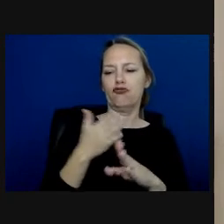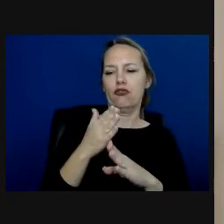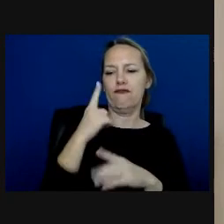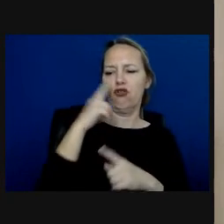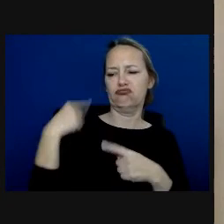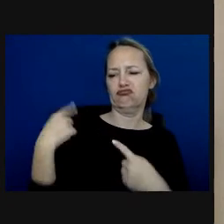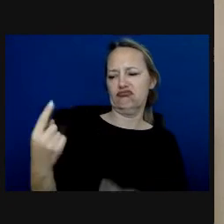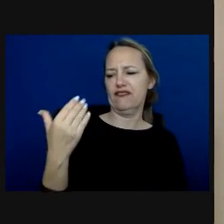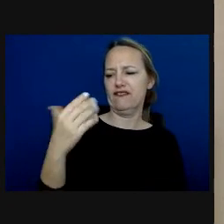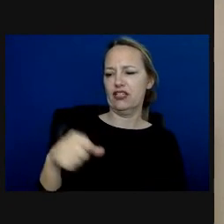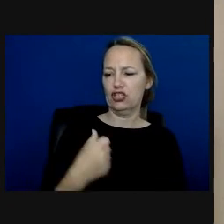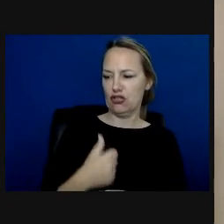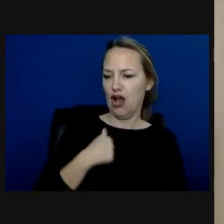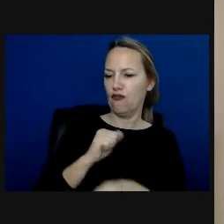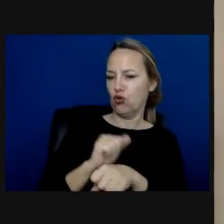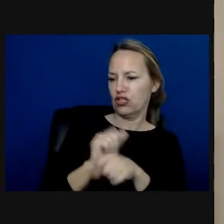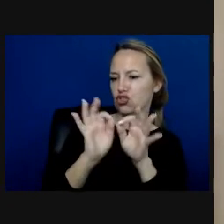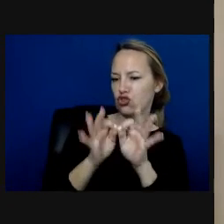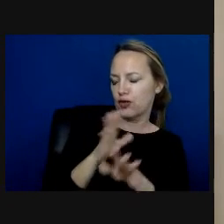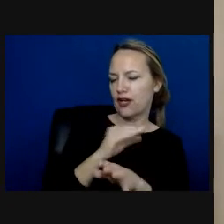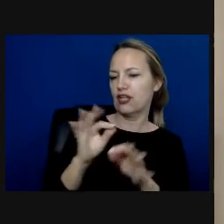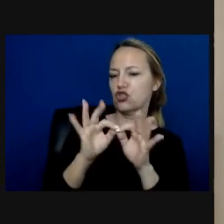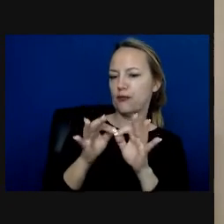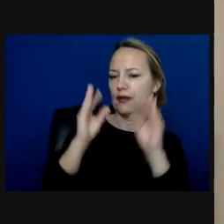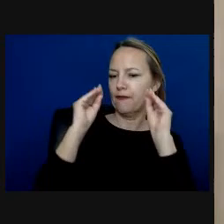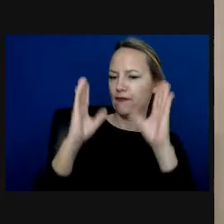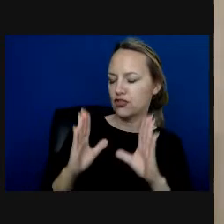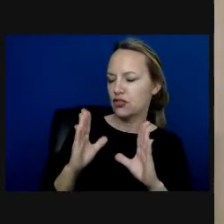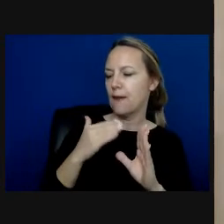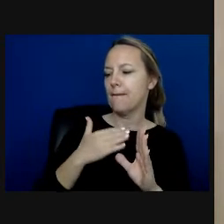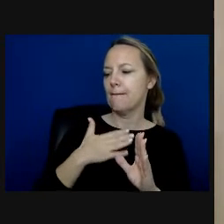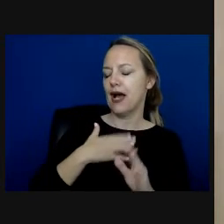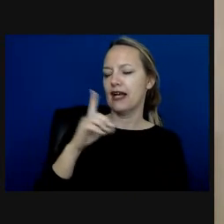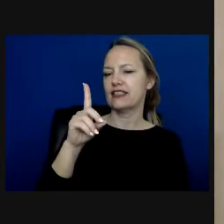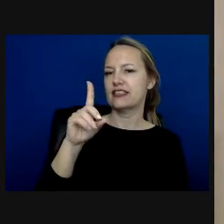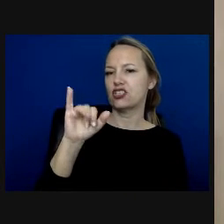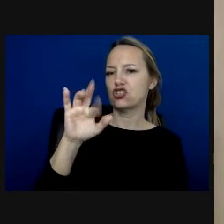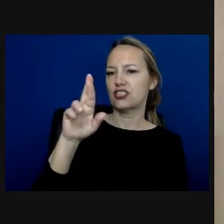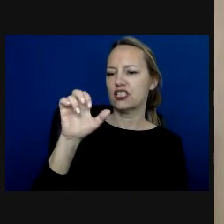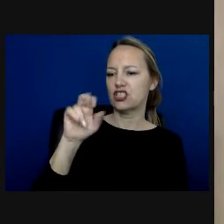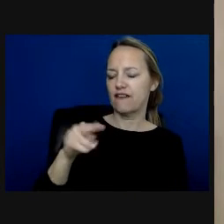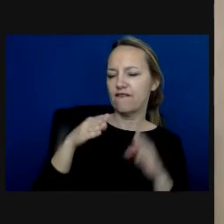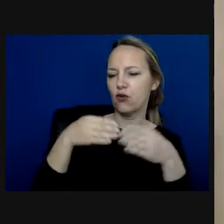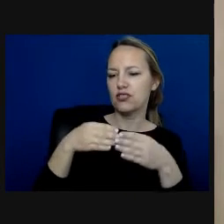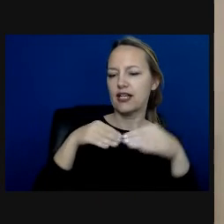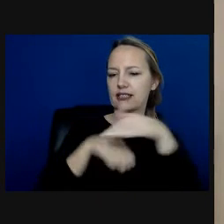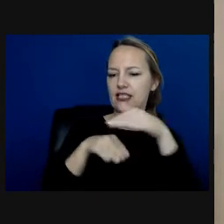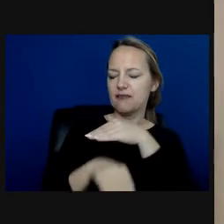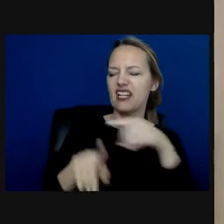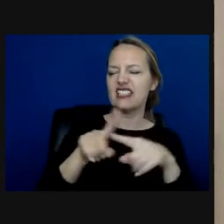as an interpreter and interpreting professor, my dissertation is focusing on accessibility in a different domain.